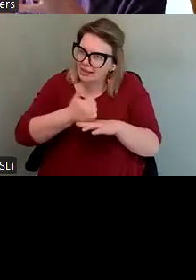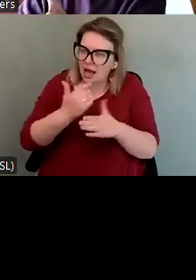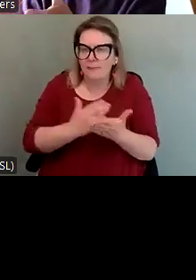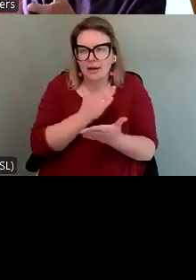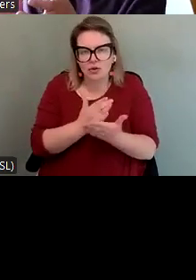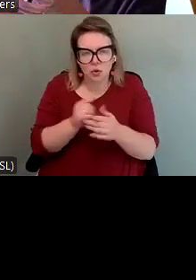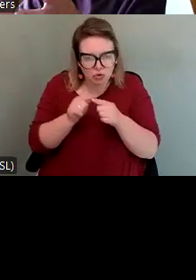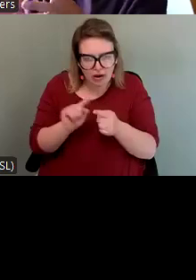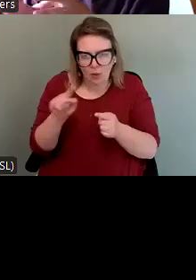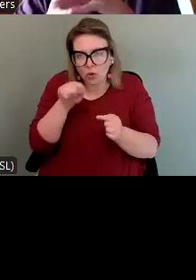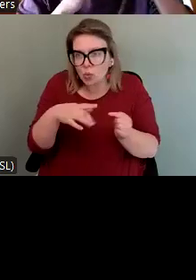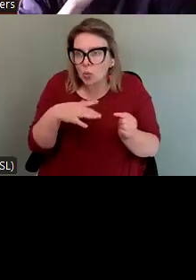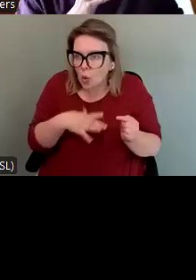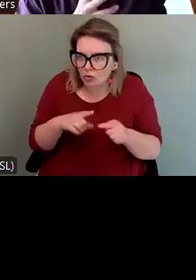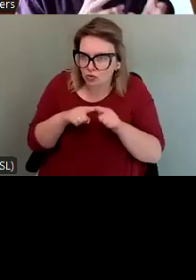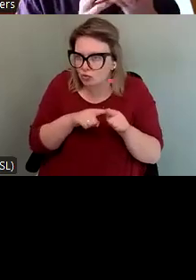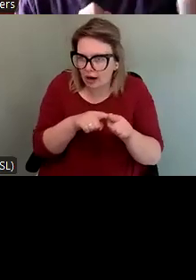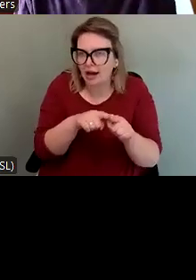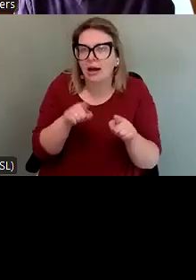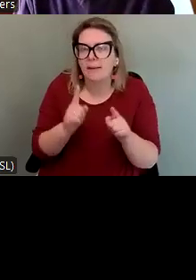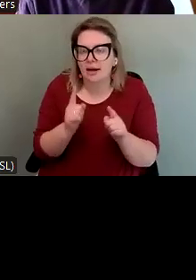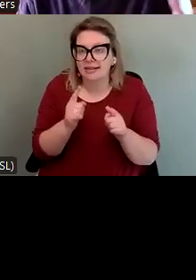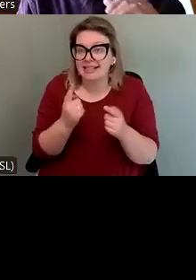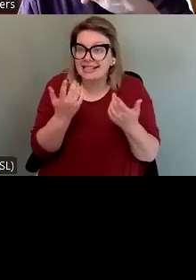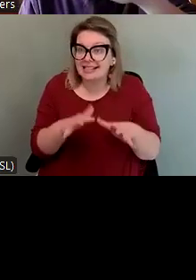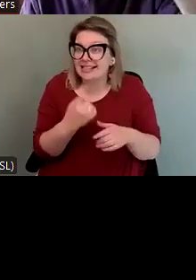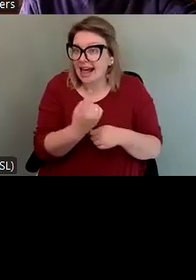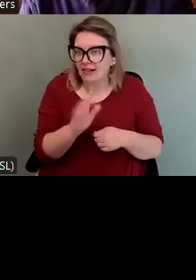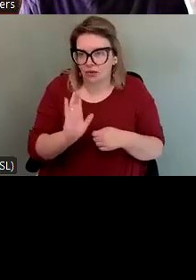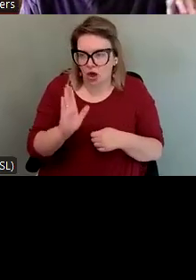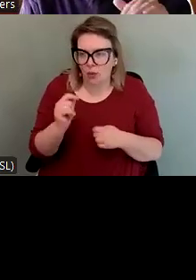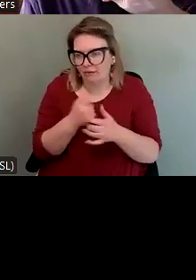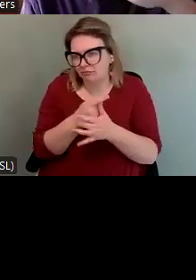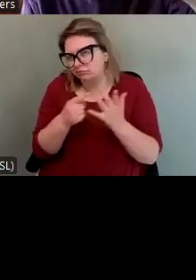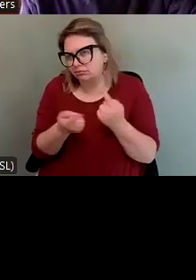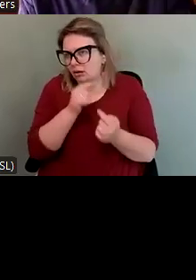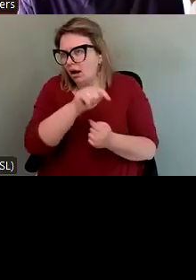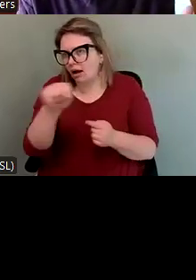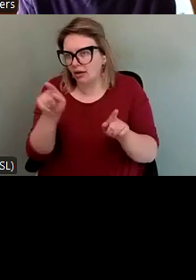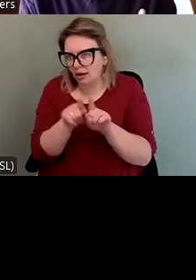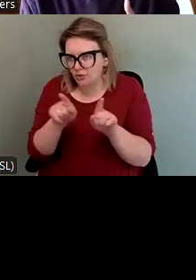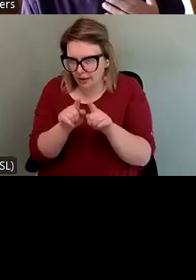and it's part of a wide approach that you're doing. All the different things that our tech champions can help you with.